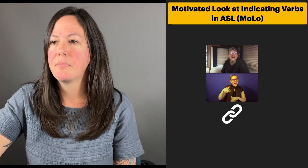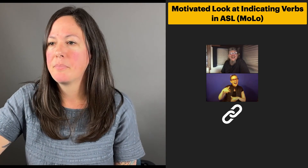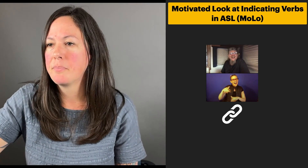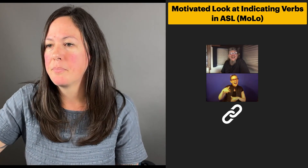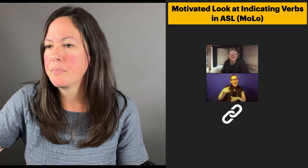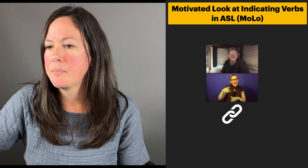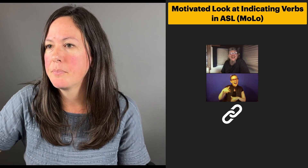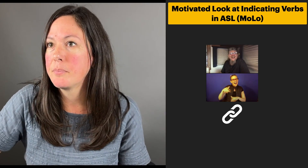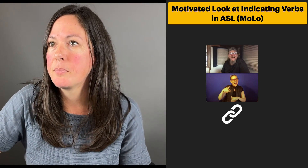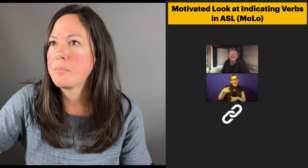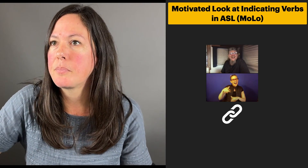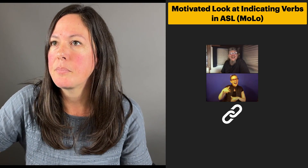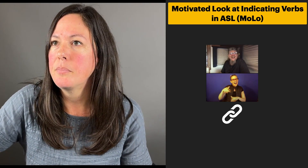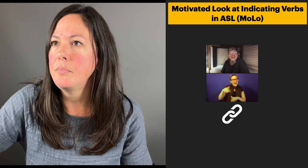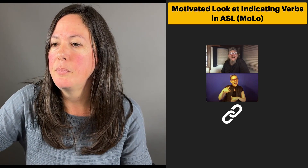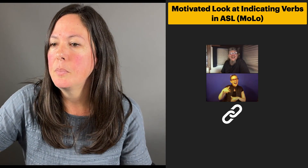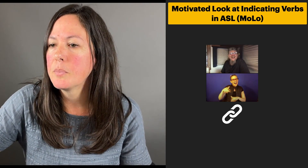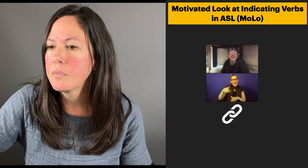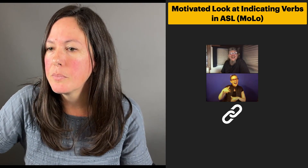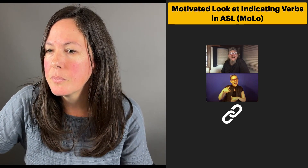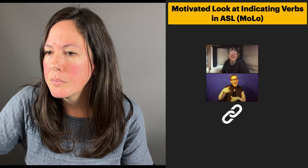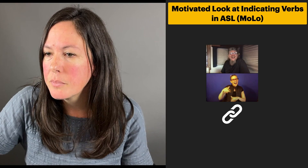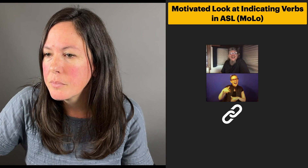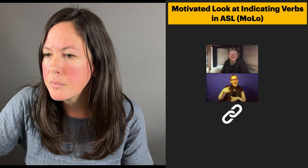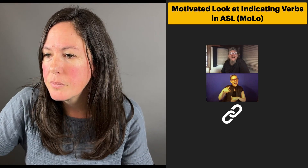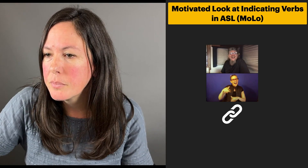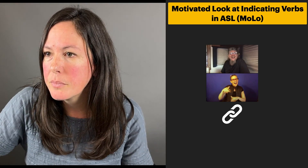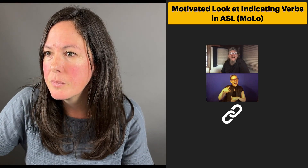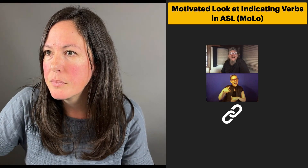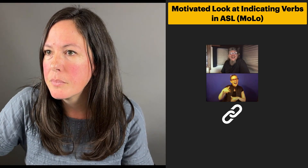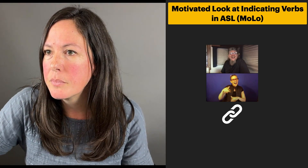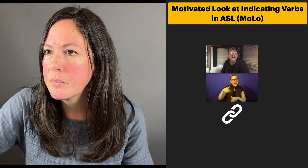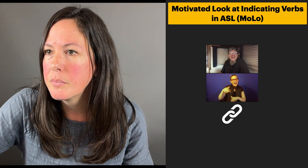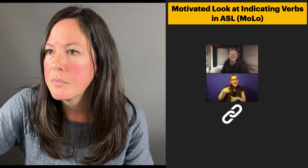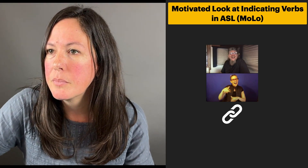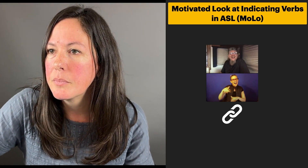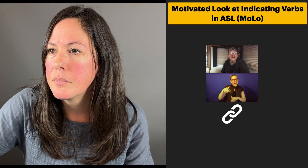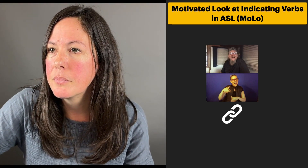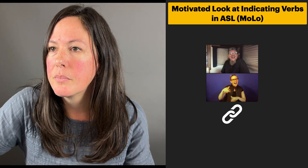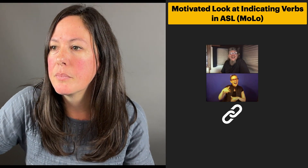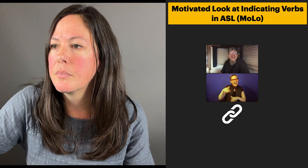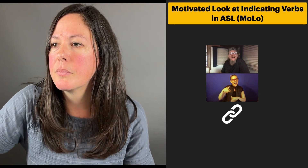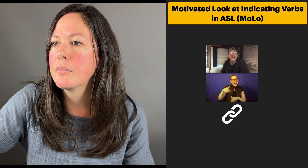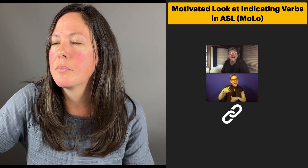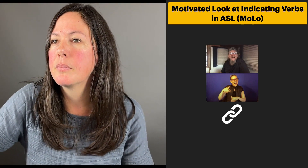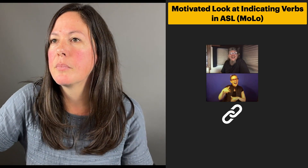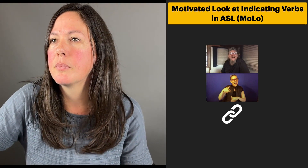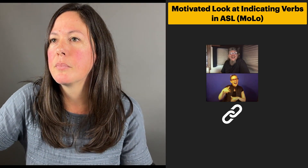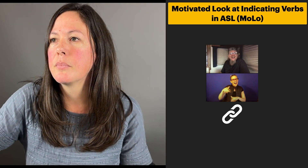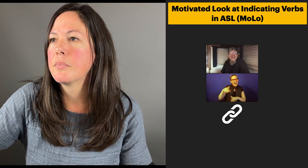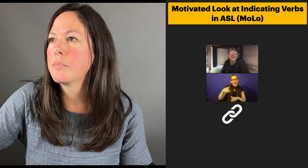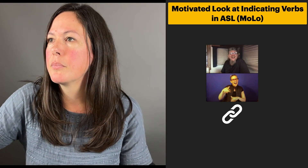narratives that's right and we will begin the video